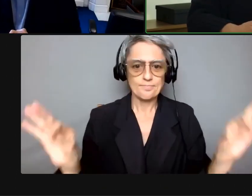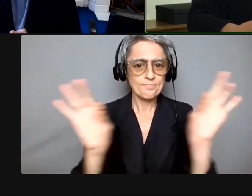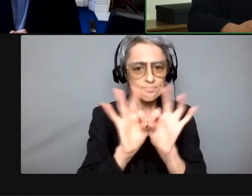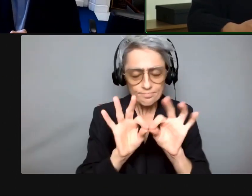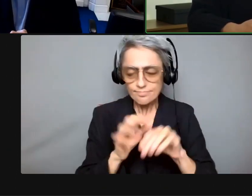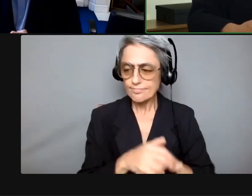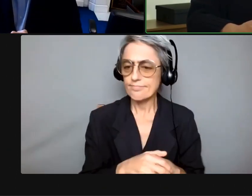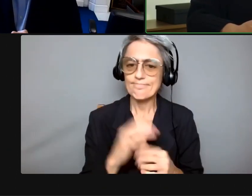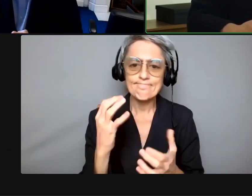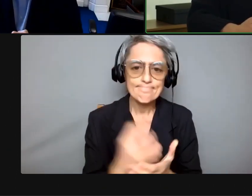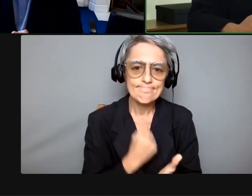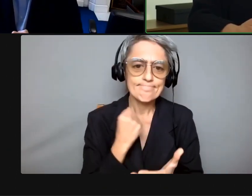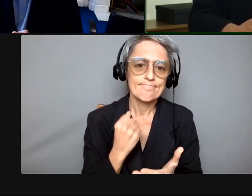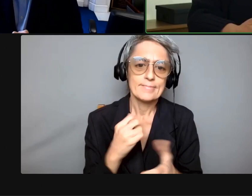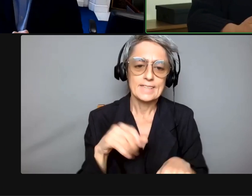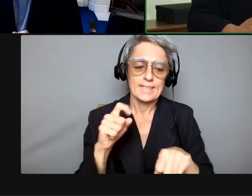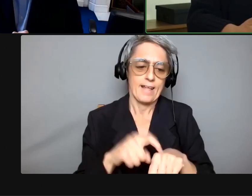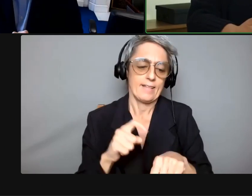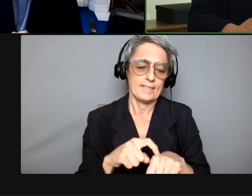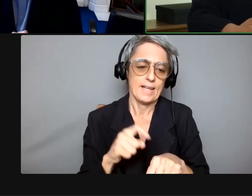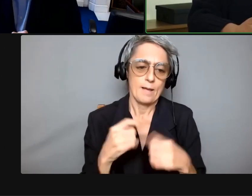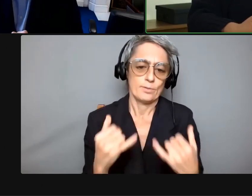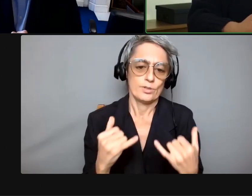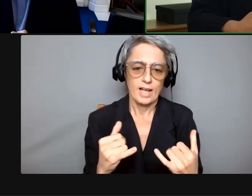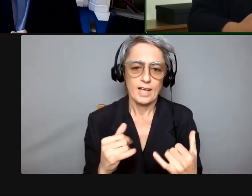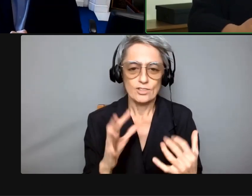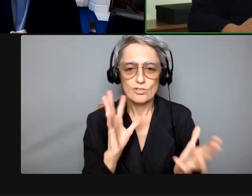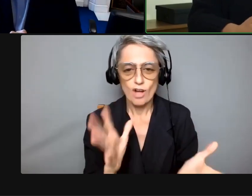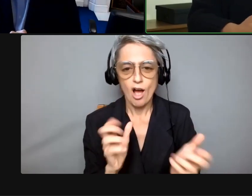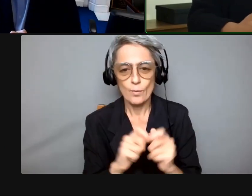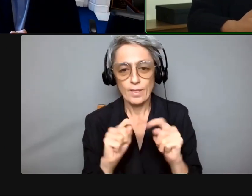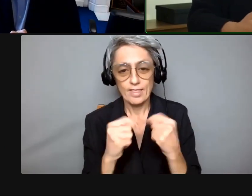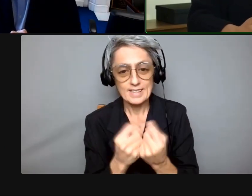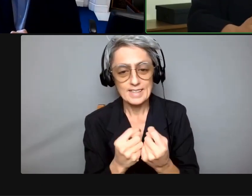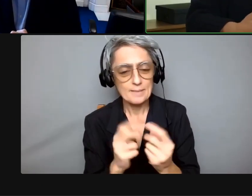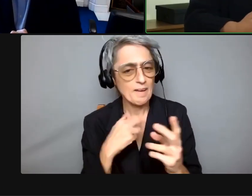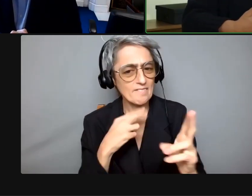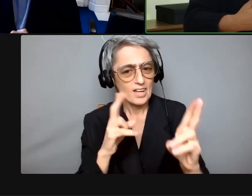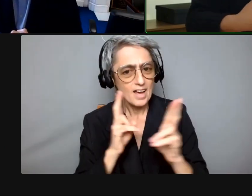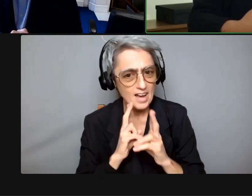to be able to spend some time with this team and to, if nothing else,